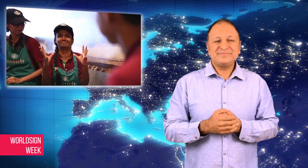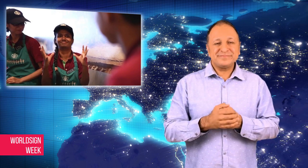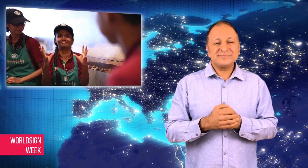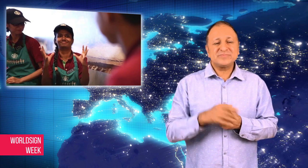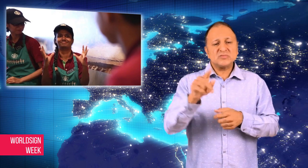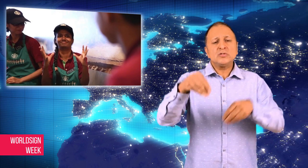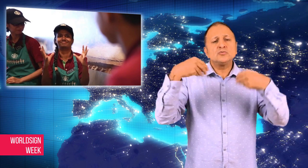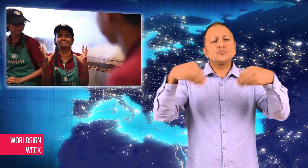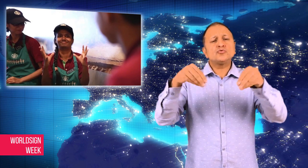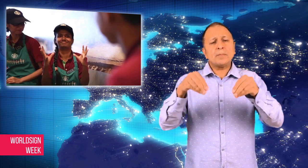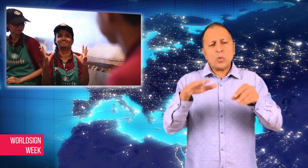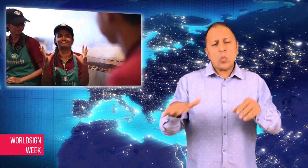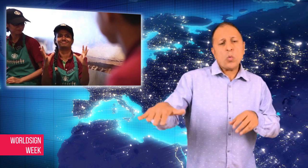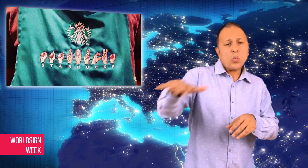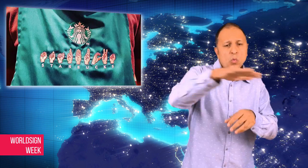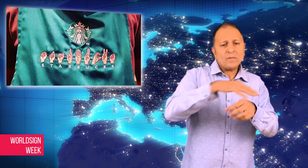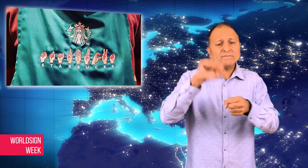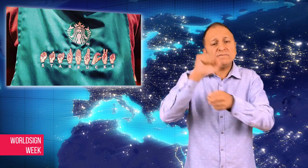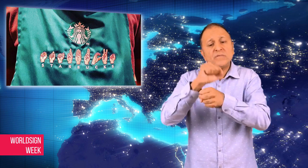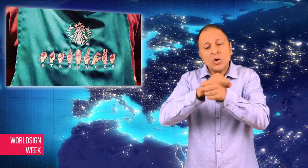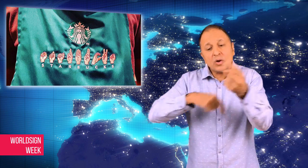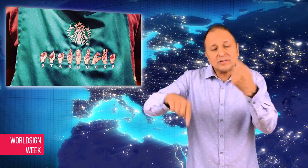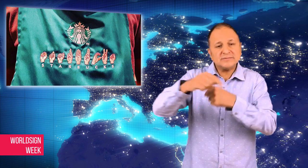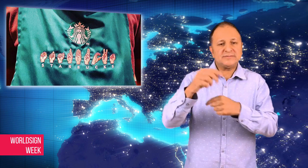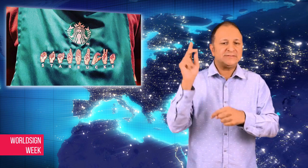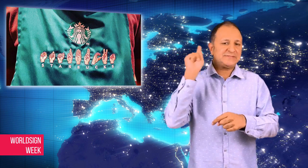employees. The store, located at a